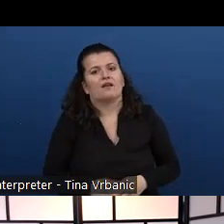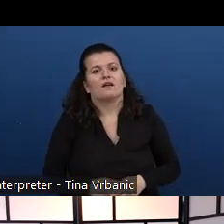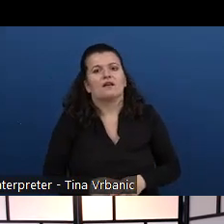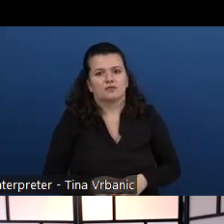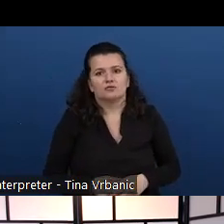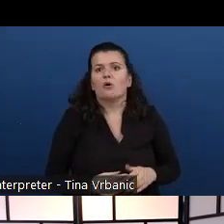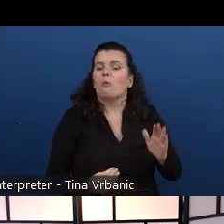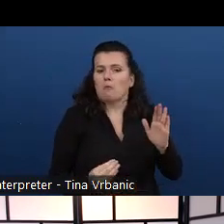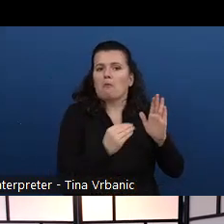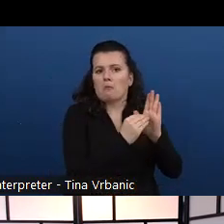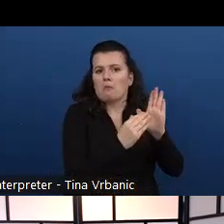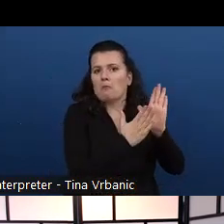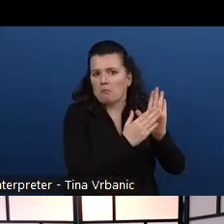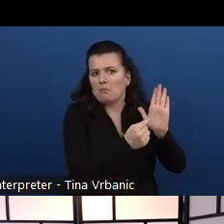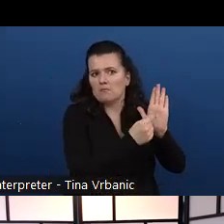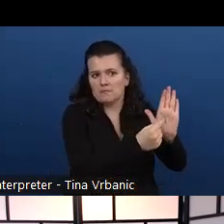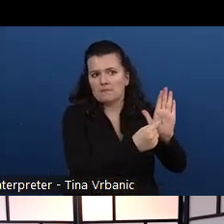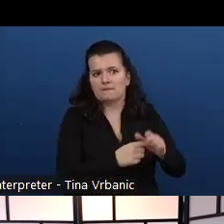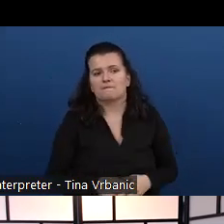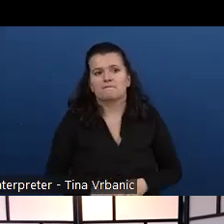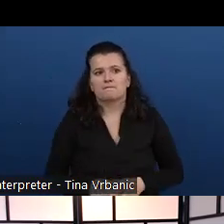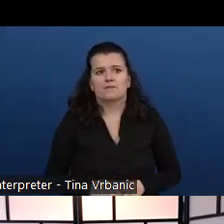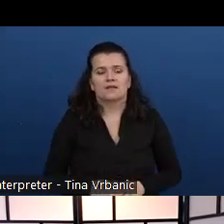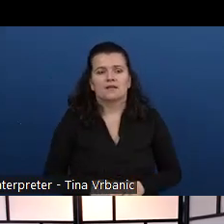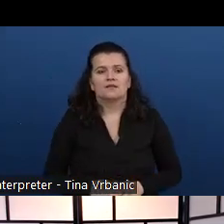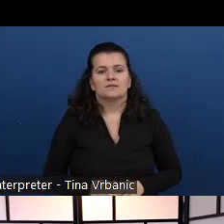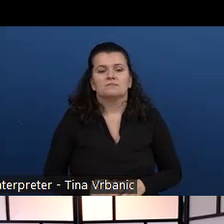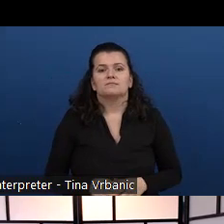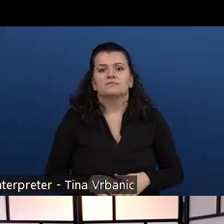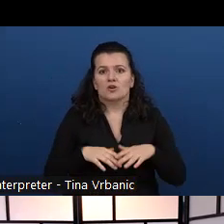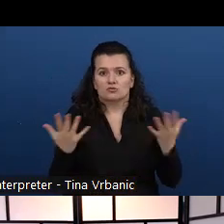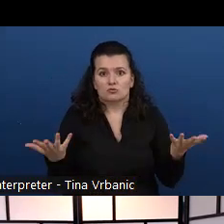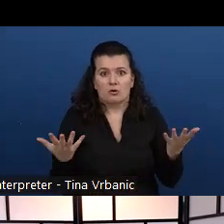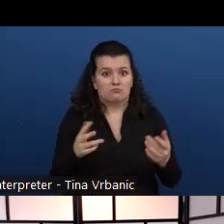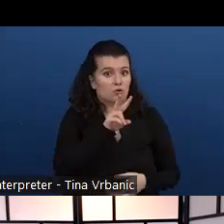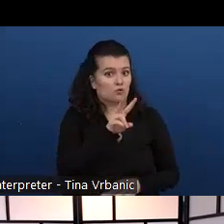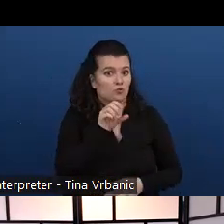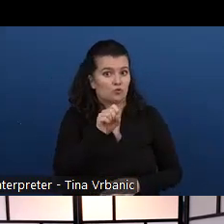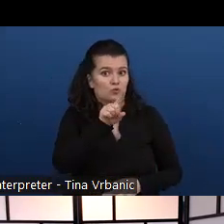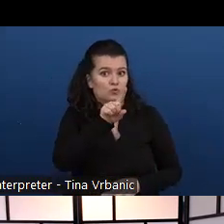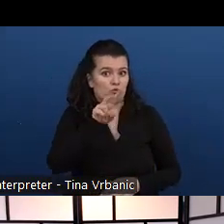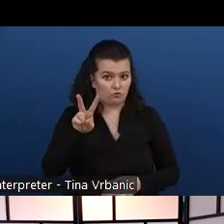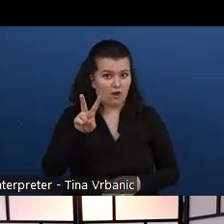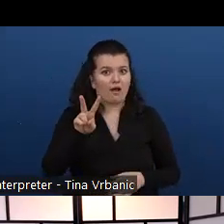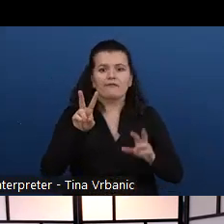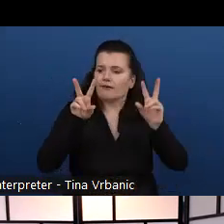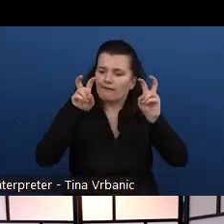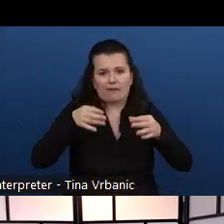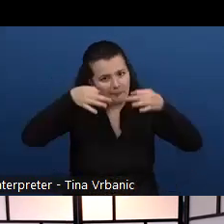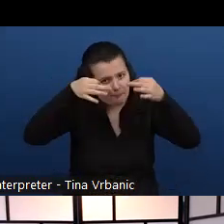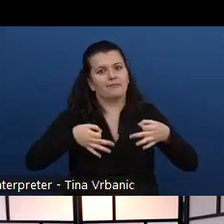I told you everything is supposed to be accessible since 2012 and yet for personal websites,